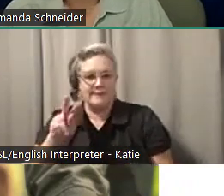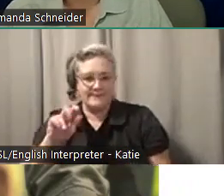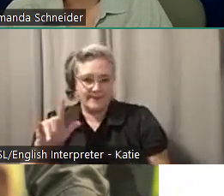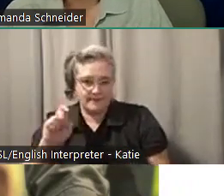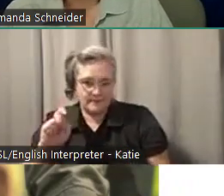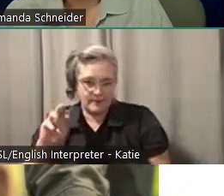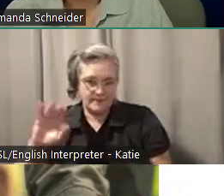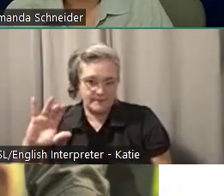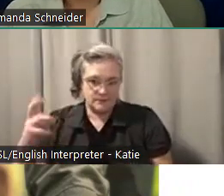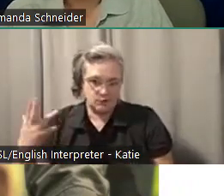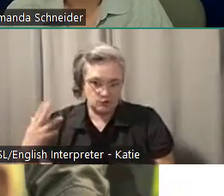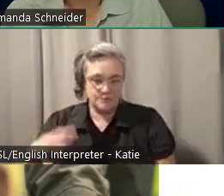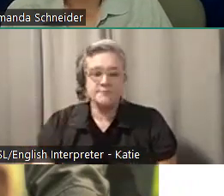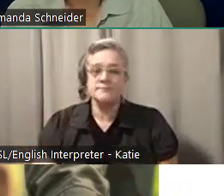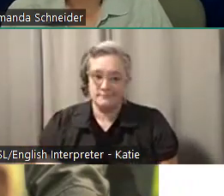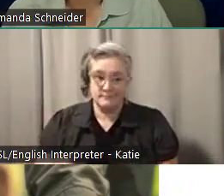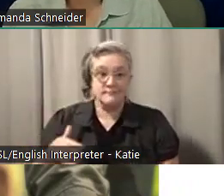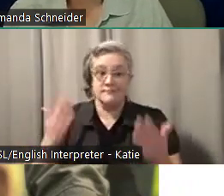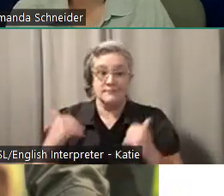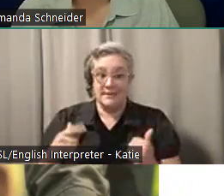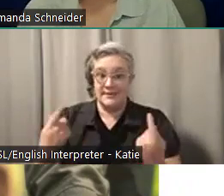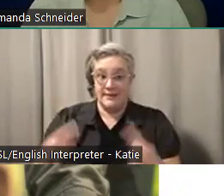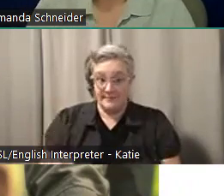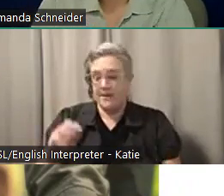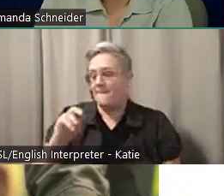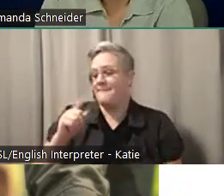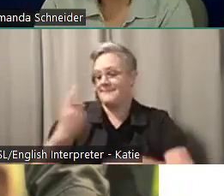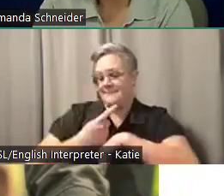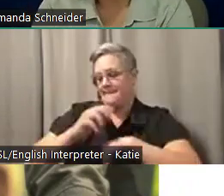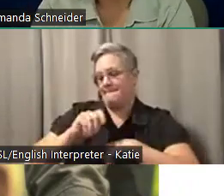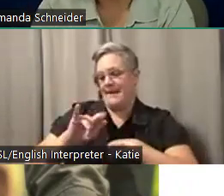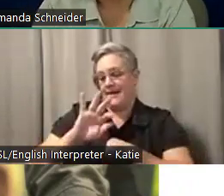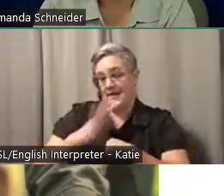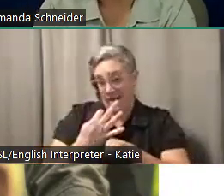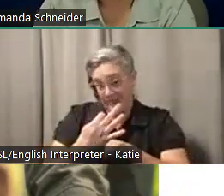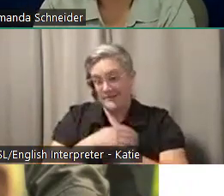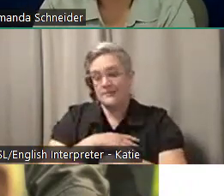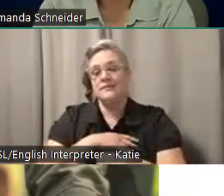So, our next event is May 9th, and this is for families with children who, um,